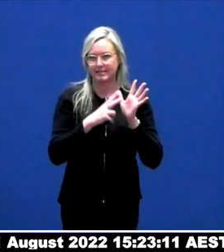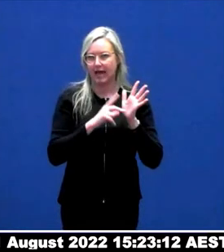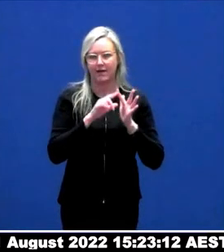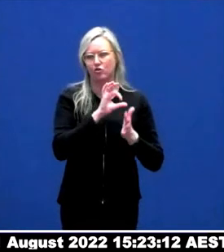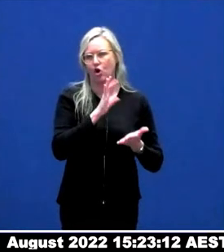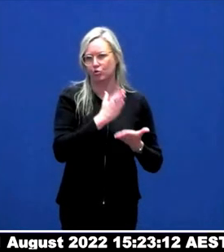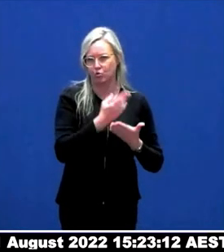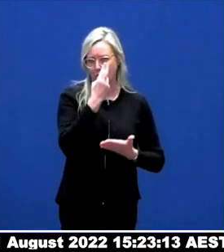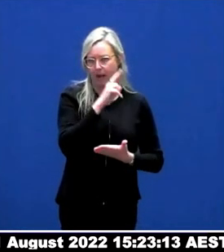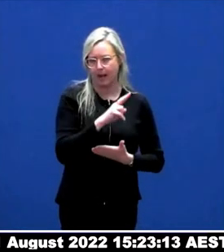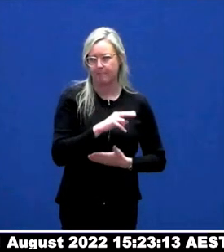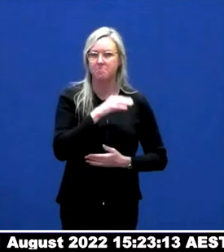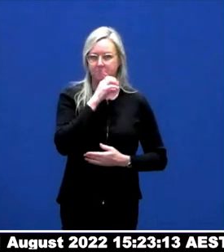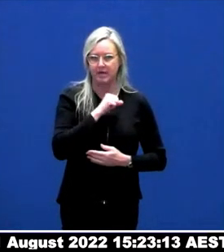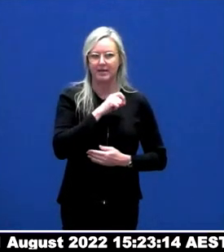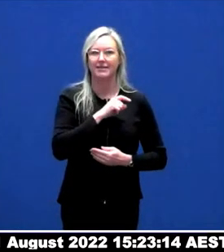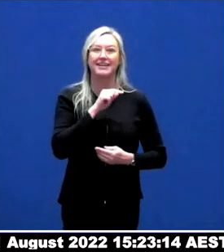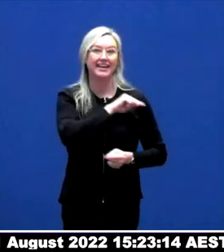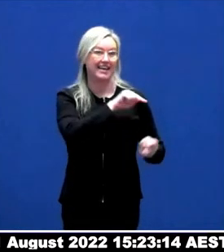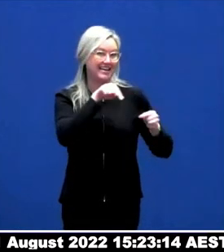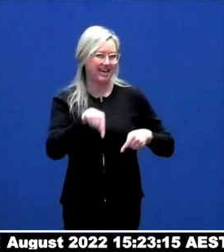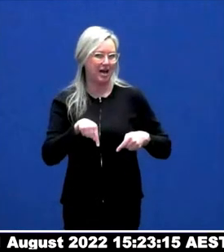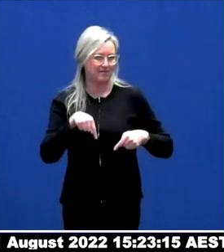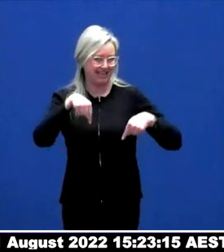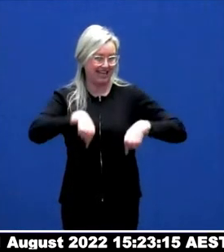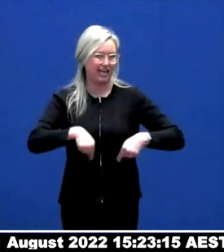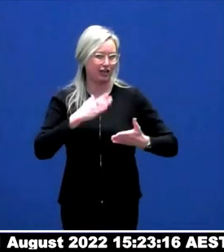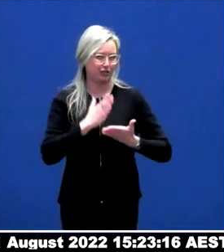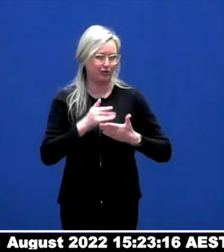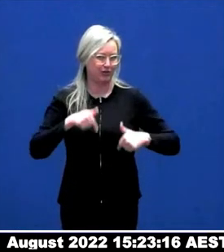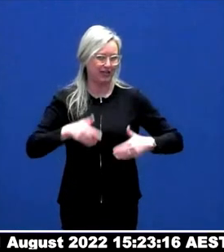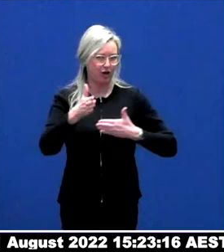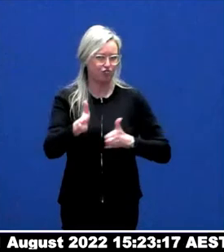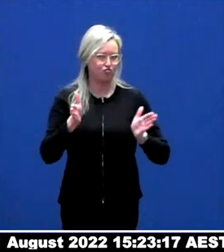I'm pleased to say 'Dave' is here with us in the hearing room, but what we might do is